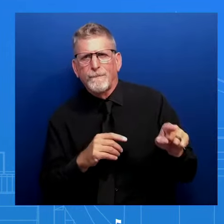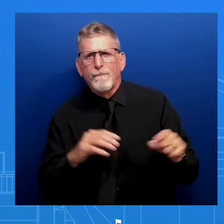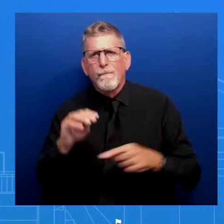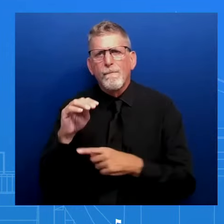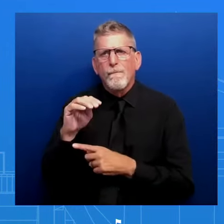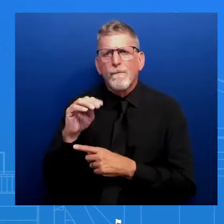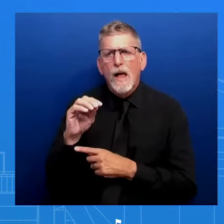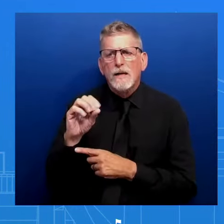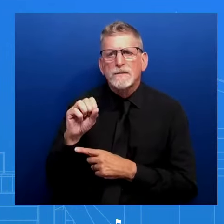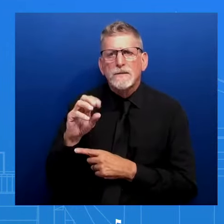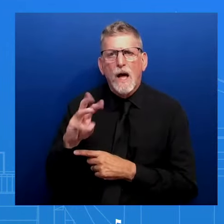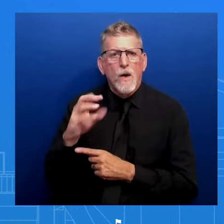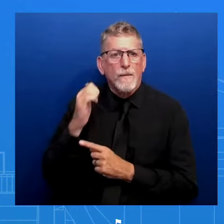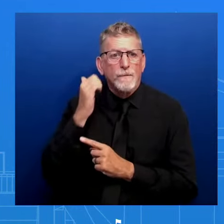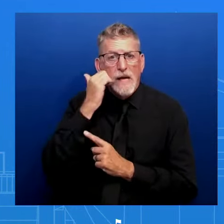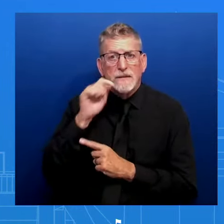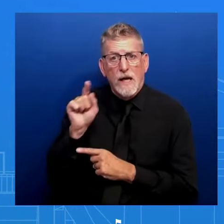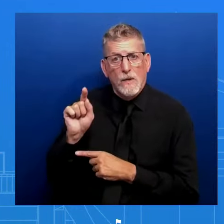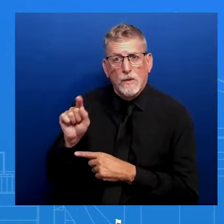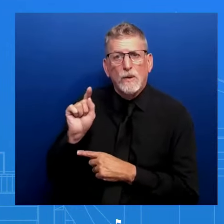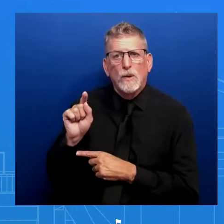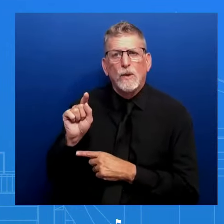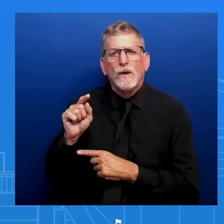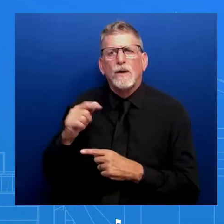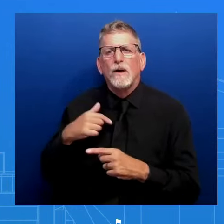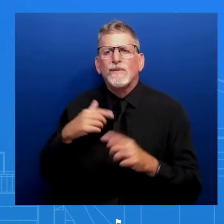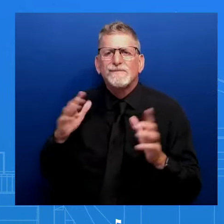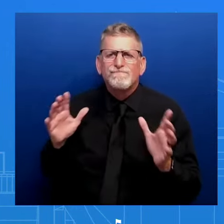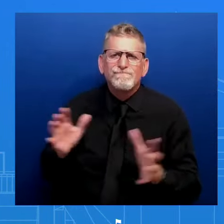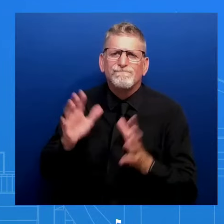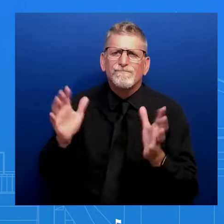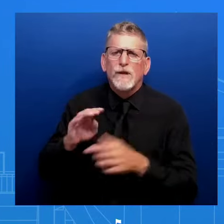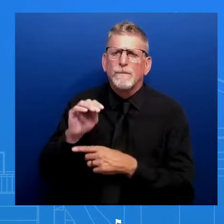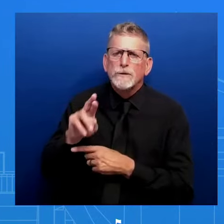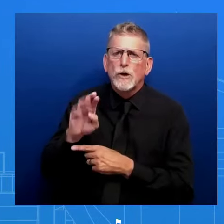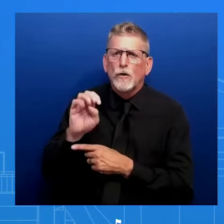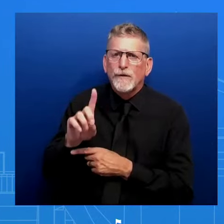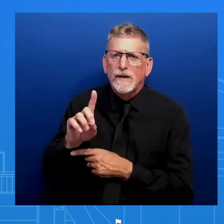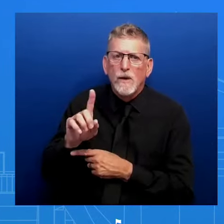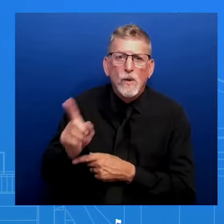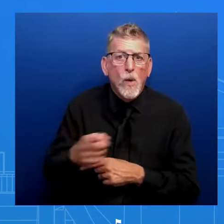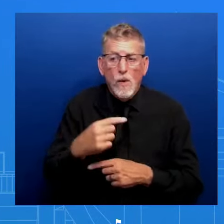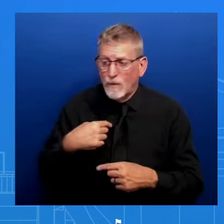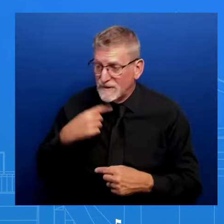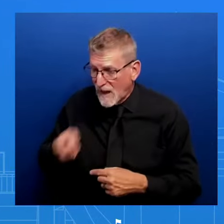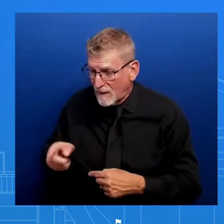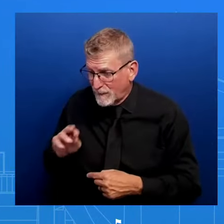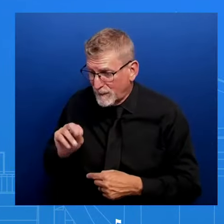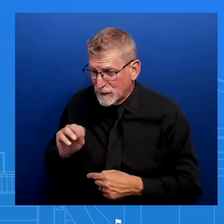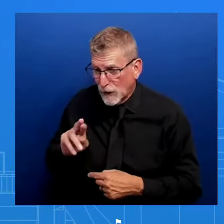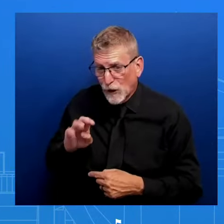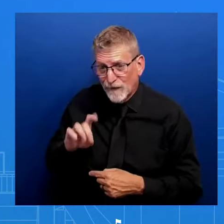at our urging or our encouragement or that it's -- that his decision to go there should be connected in any way